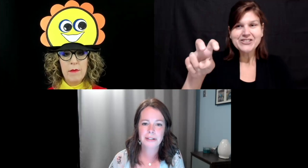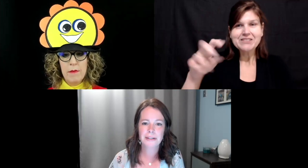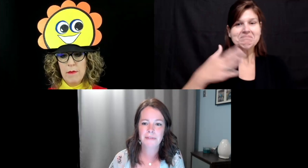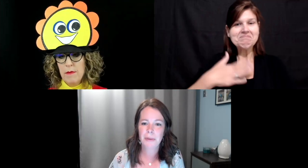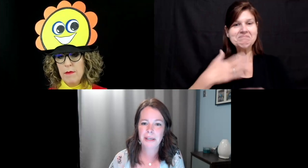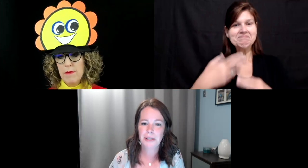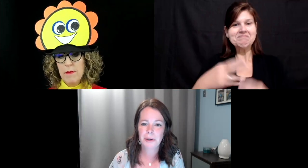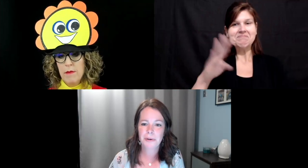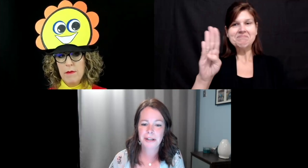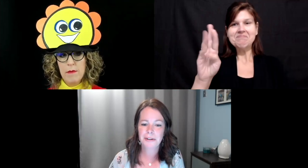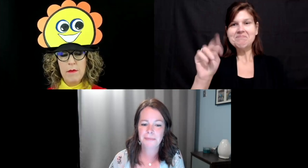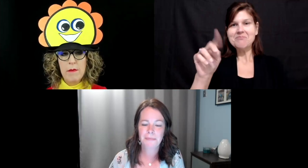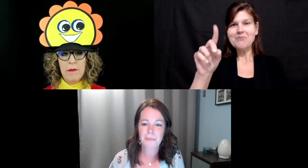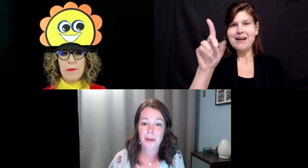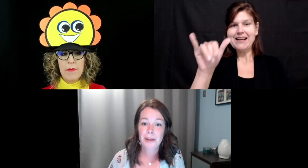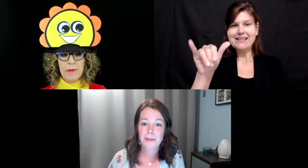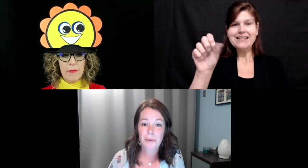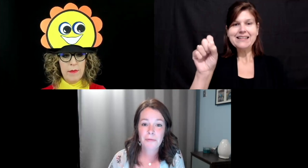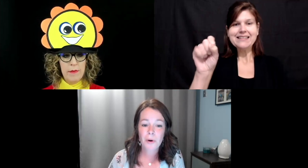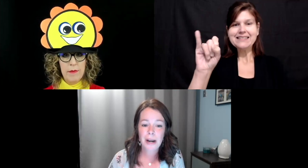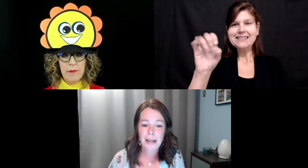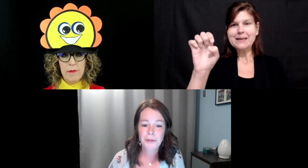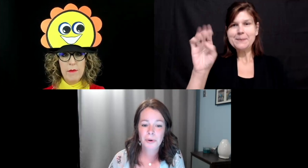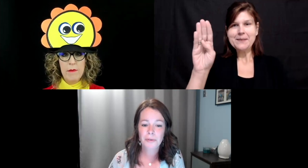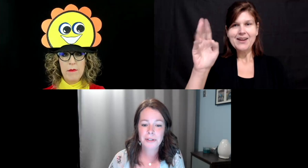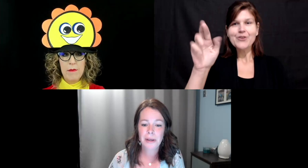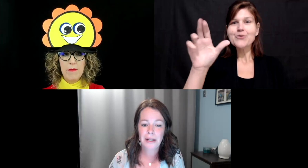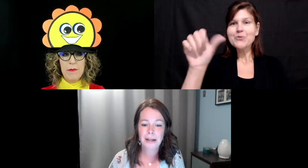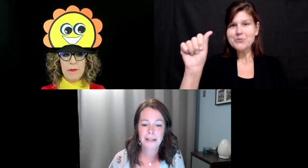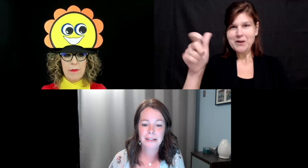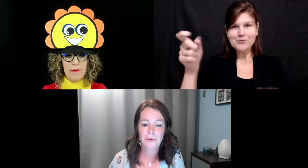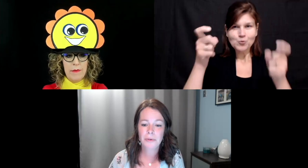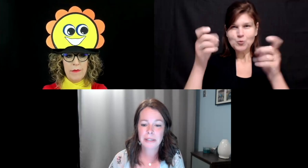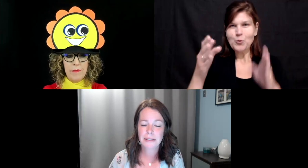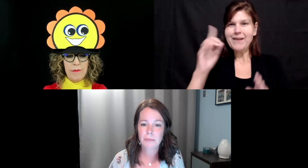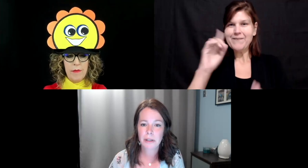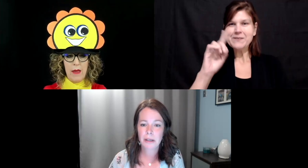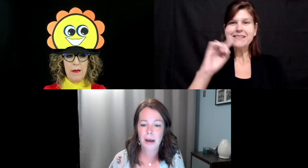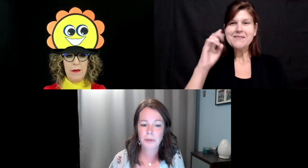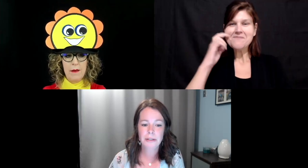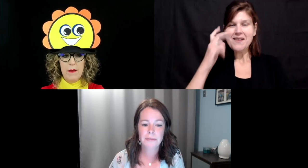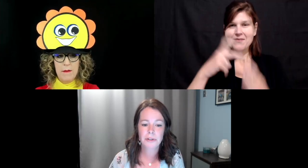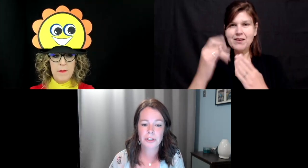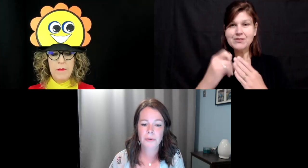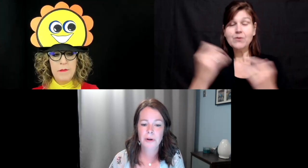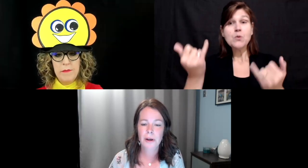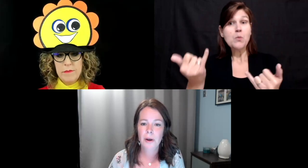as the family engagement coordinator. So before I hand you over to Gwyn, I'd like to review accessibility options for the show.